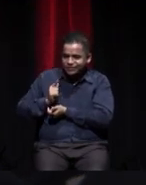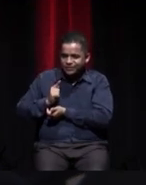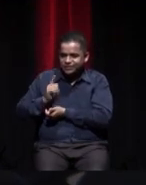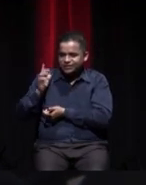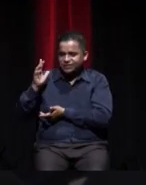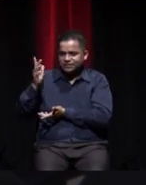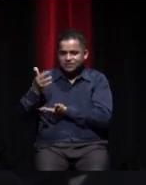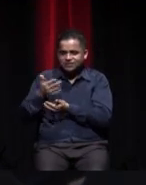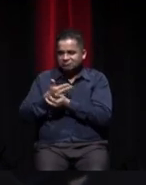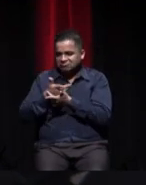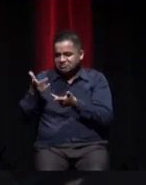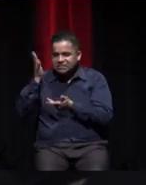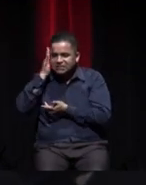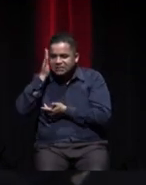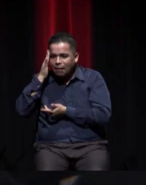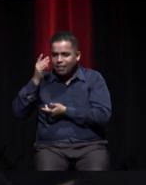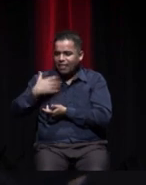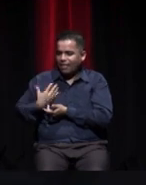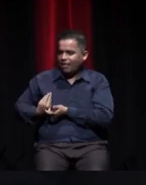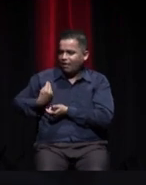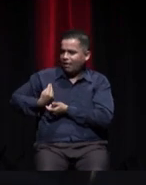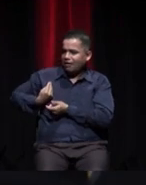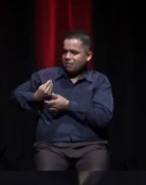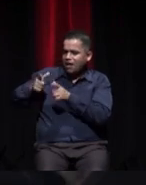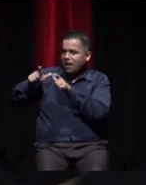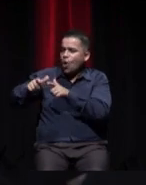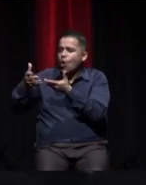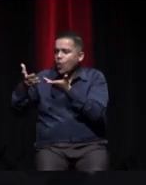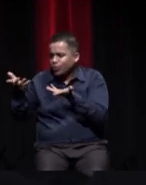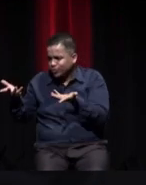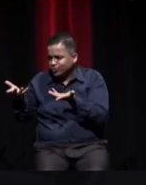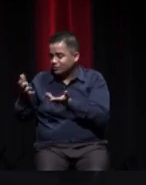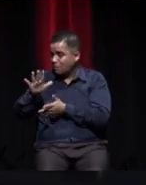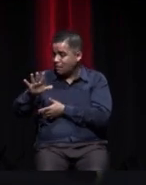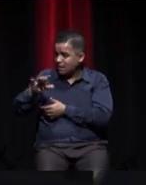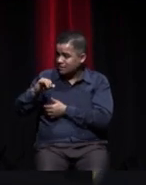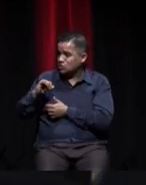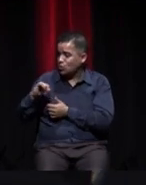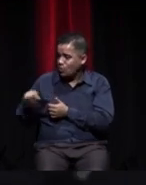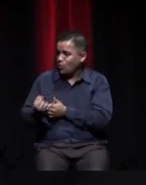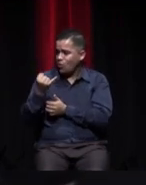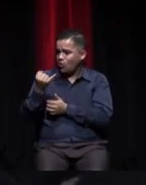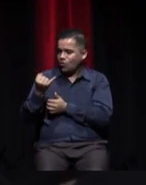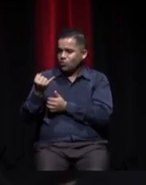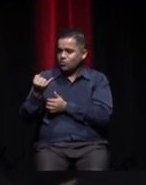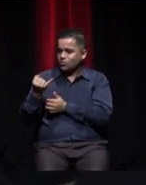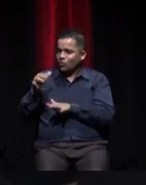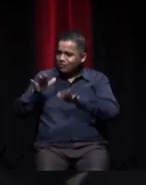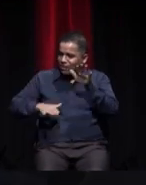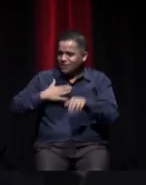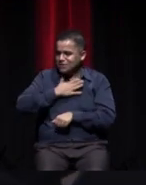when everybody knew where they belonged. Enjoyment's an assumed pleasure. It's assumed in the other.